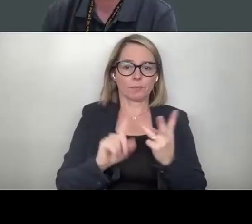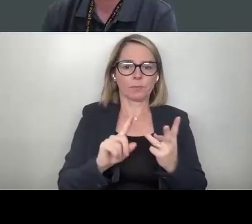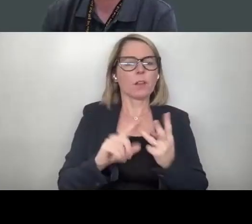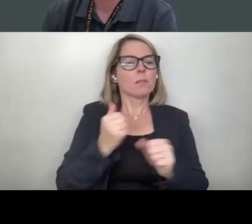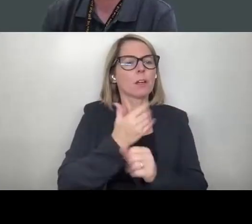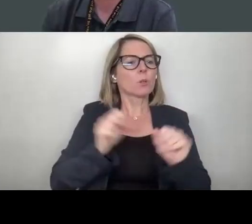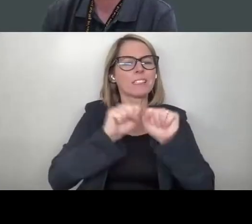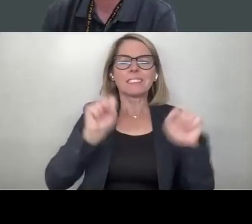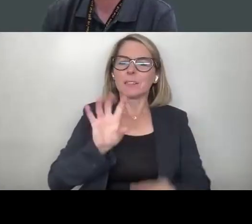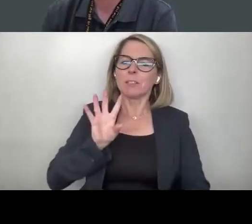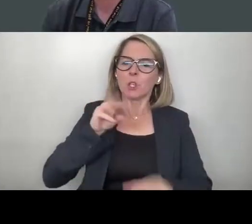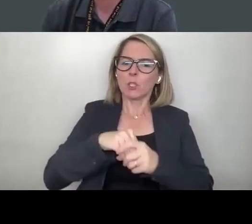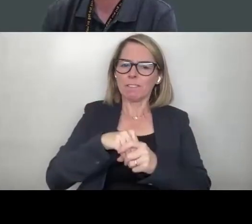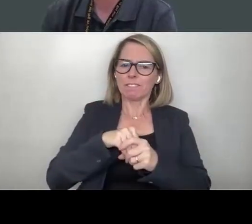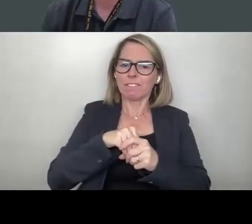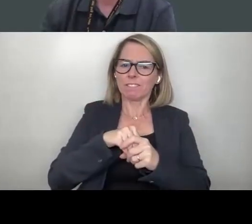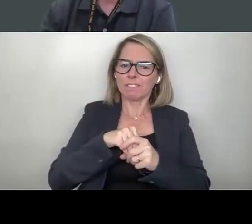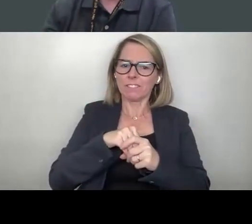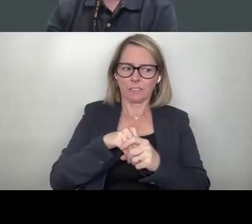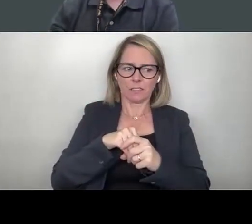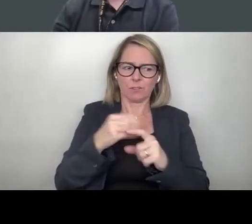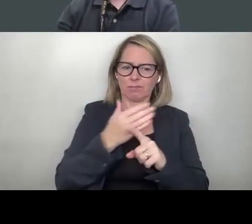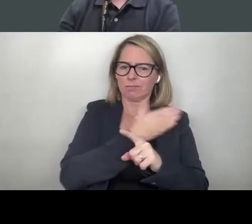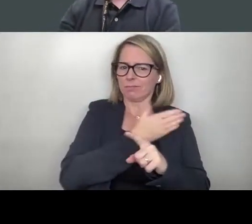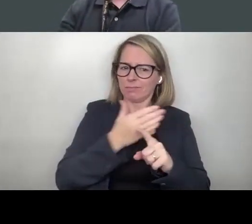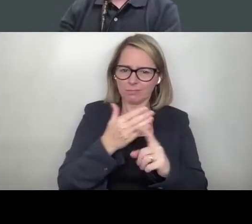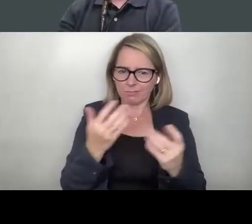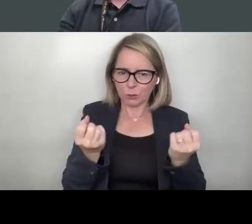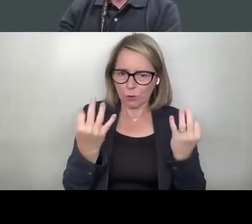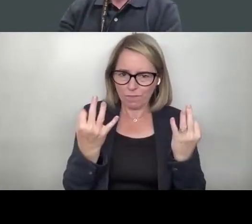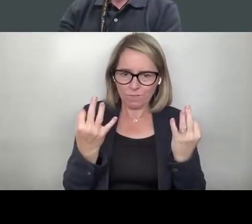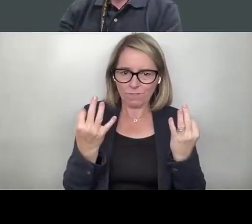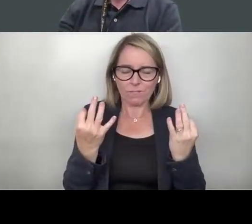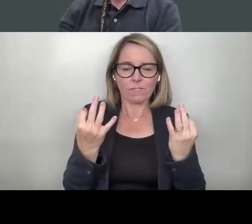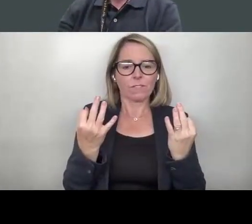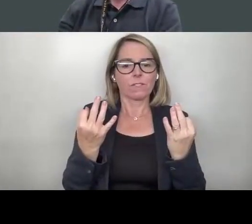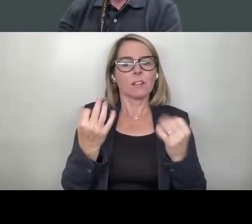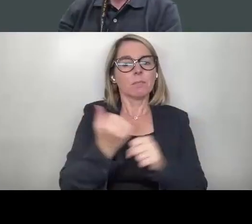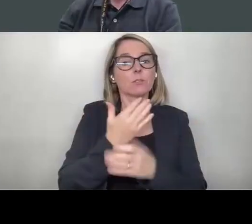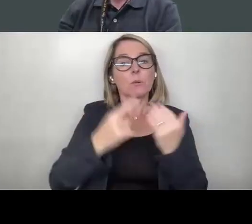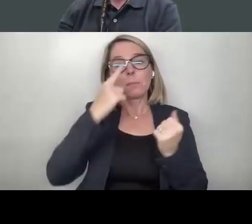than is currently the case in which people with intellectual and developmental disability are